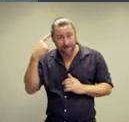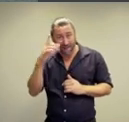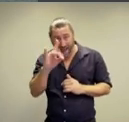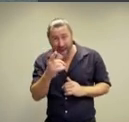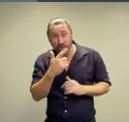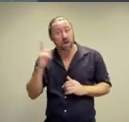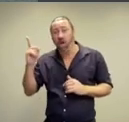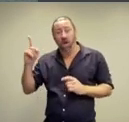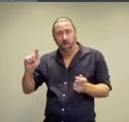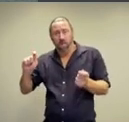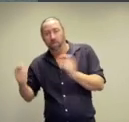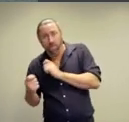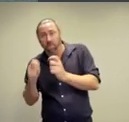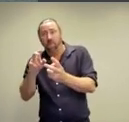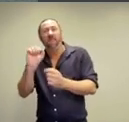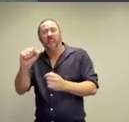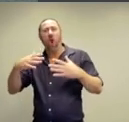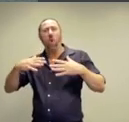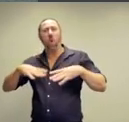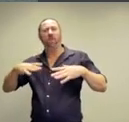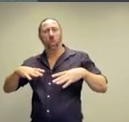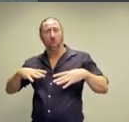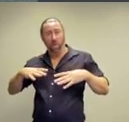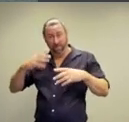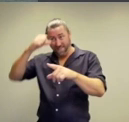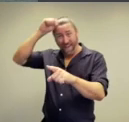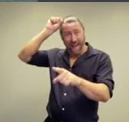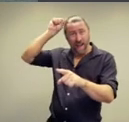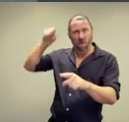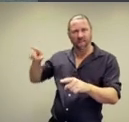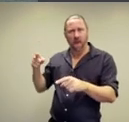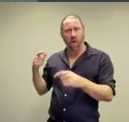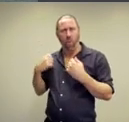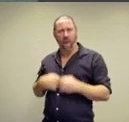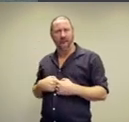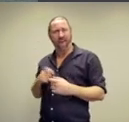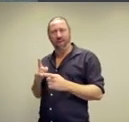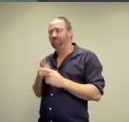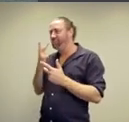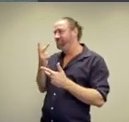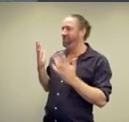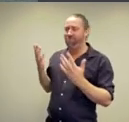to reassimilate the skinhead uniform. And that's really interesting but it